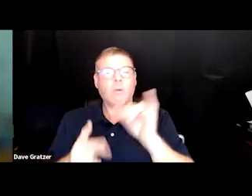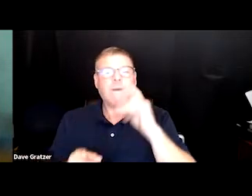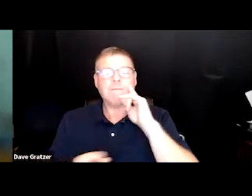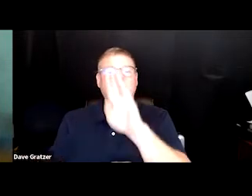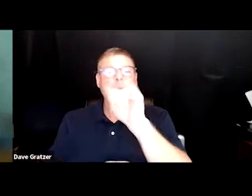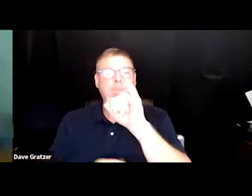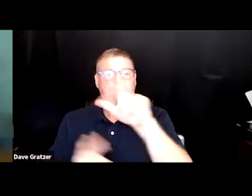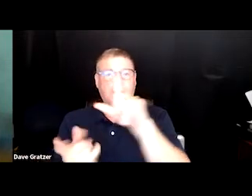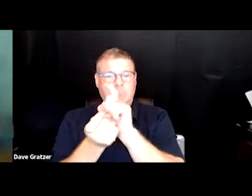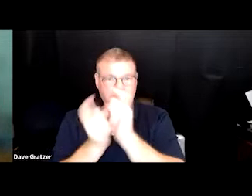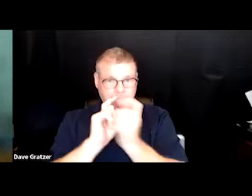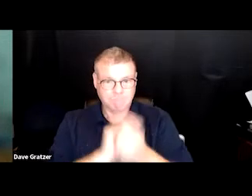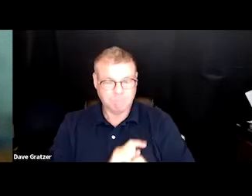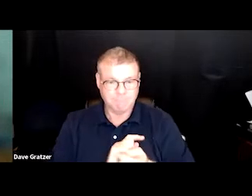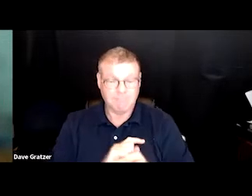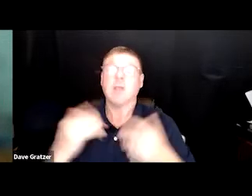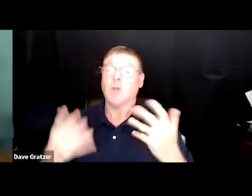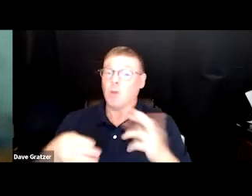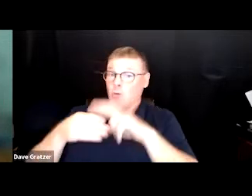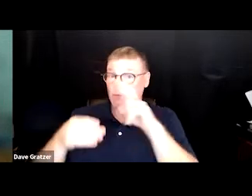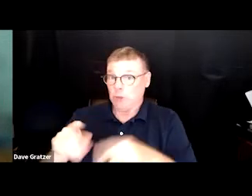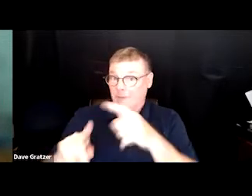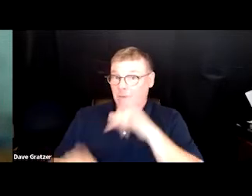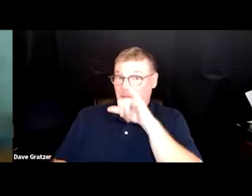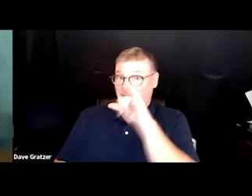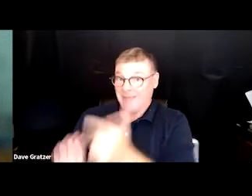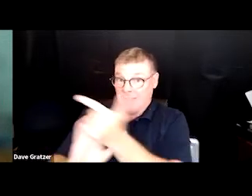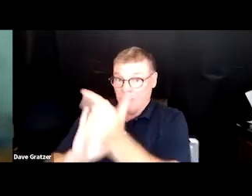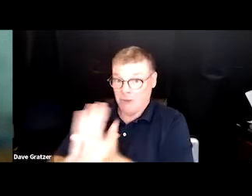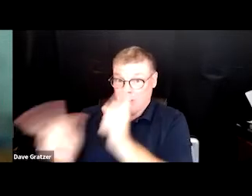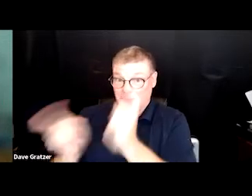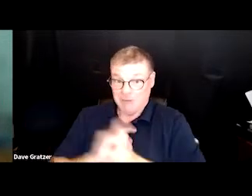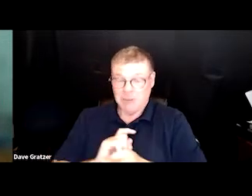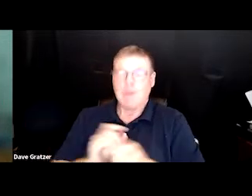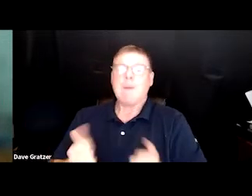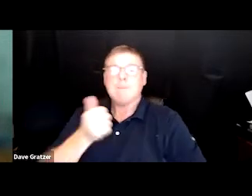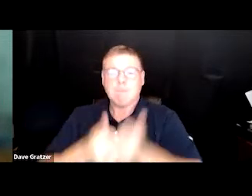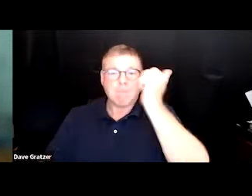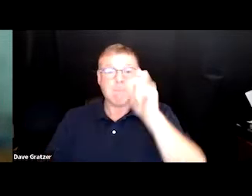So as a result of that criminal justice reform, a majority of those detained in jail